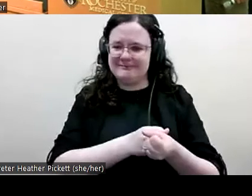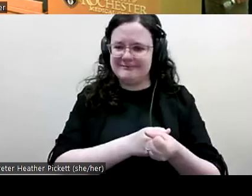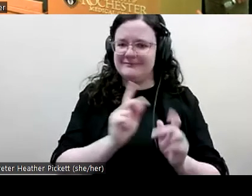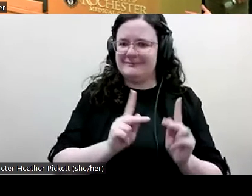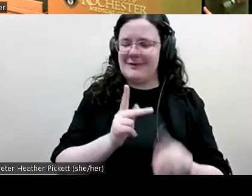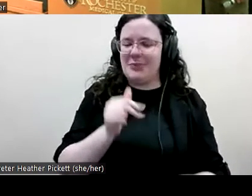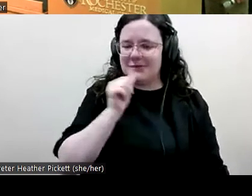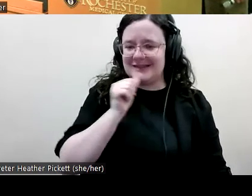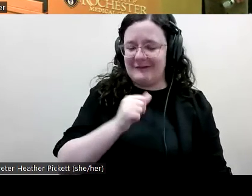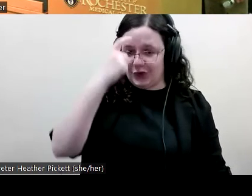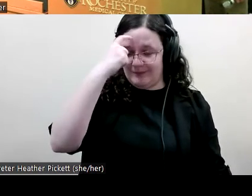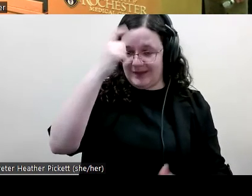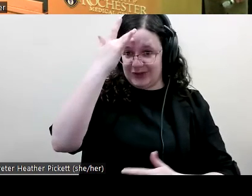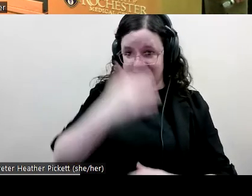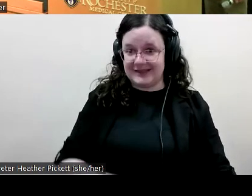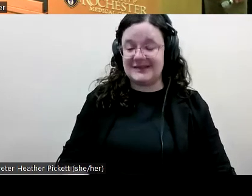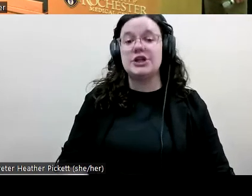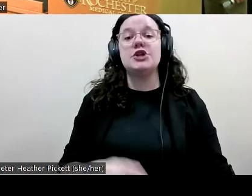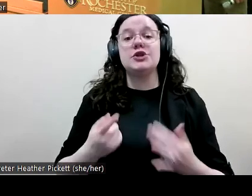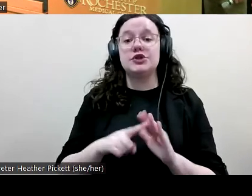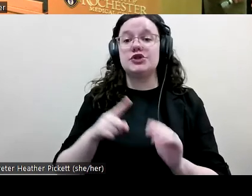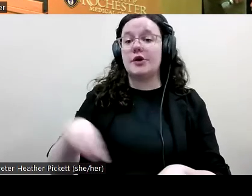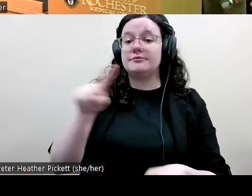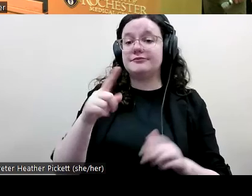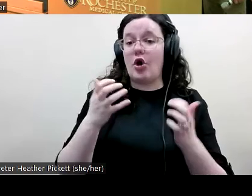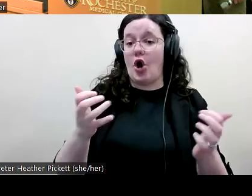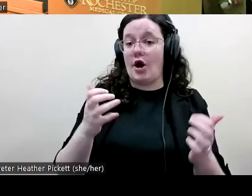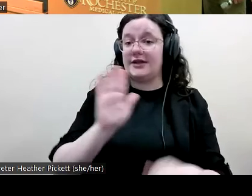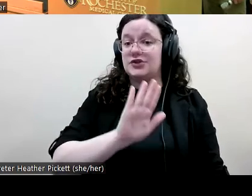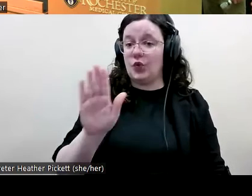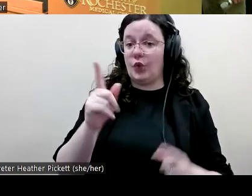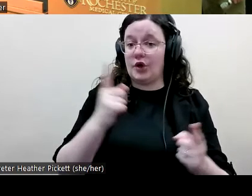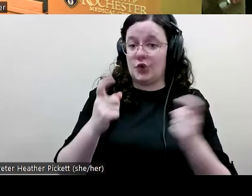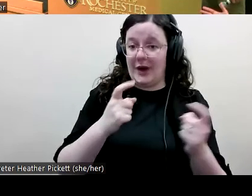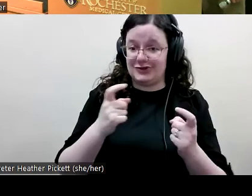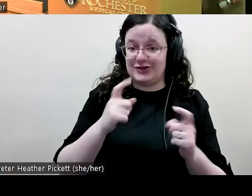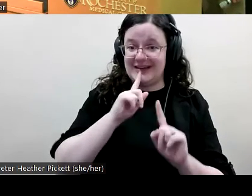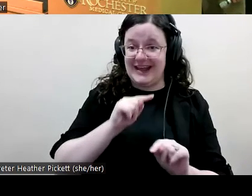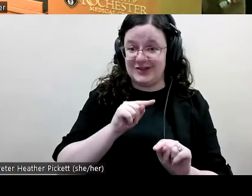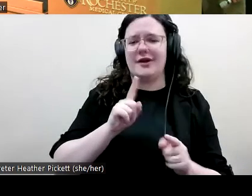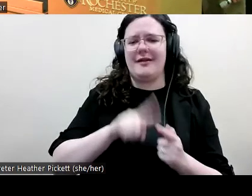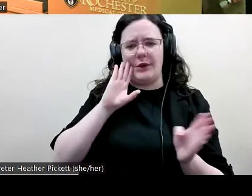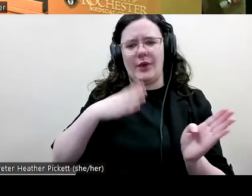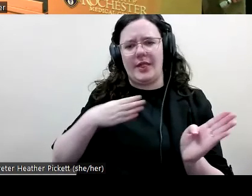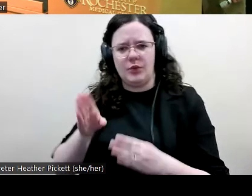start with Q&A from the audience and then we can take some questions from the zoom audience so please and we'll pass around